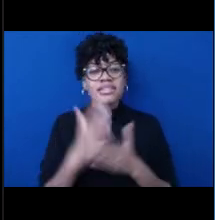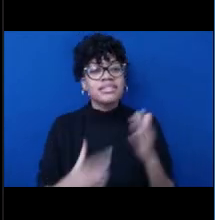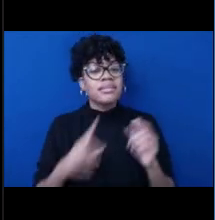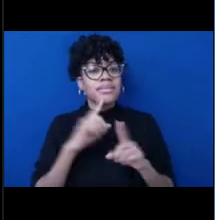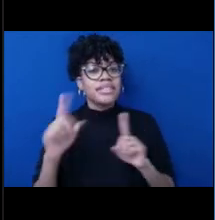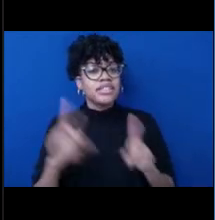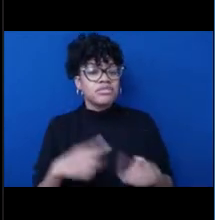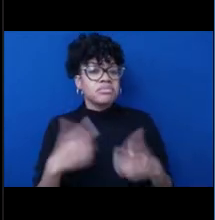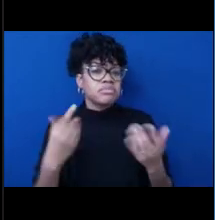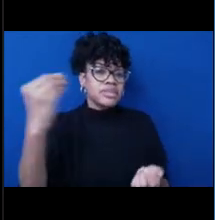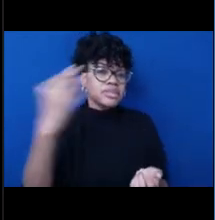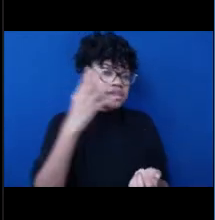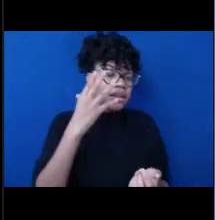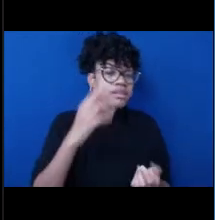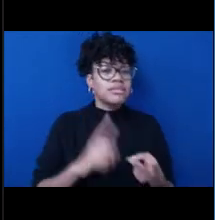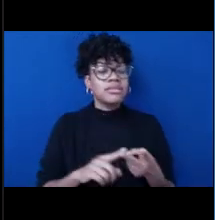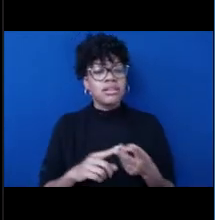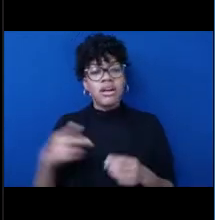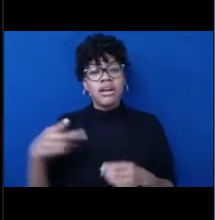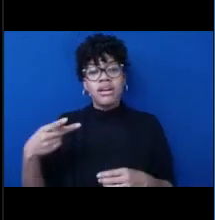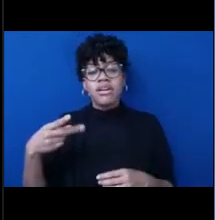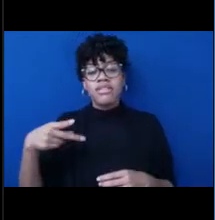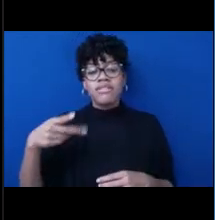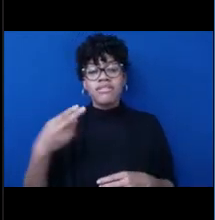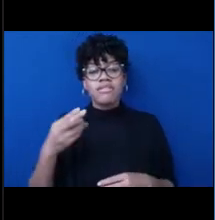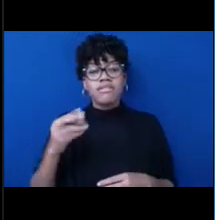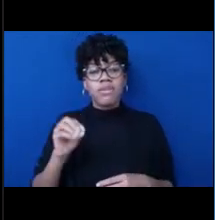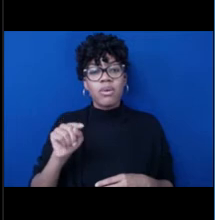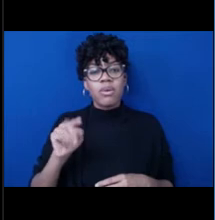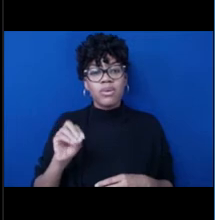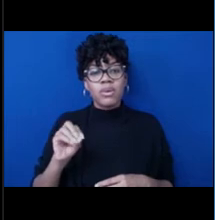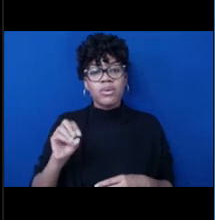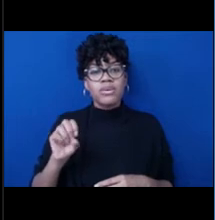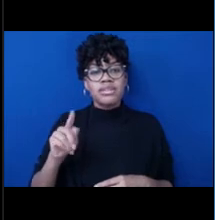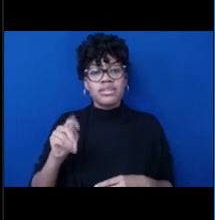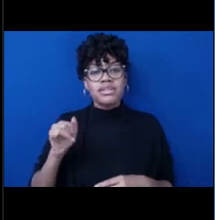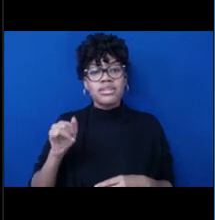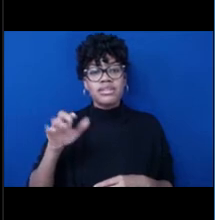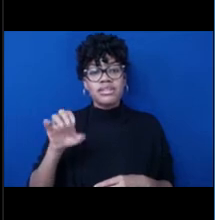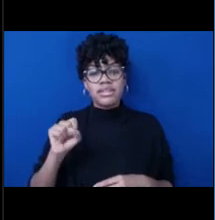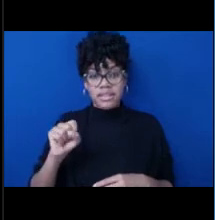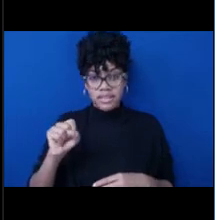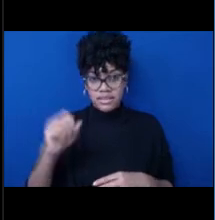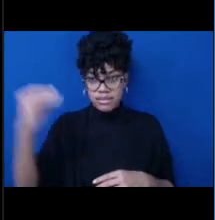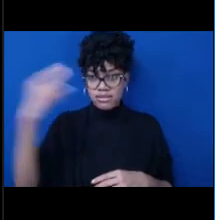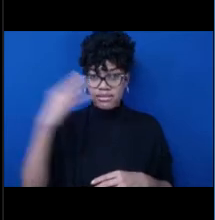Lauren and Alice say, "Photosynthesis." Yep. [Kathy] And a lot of people say the sun,